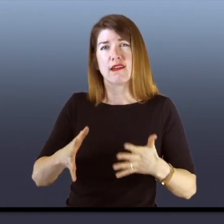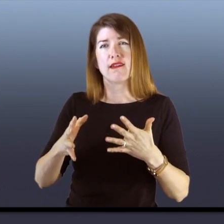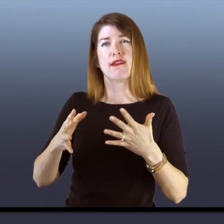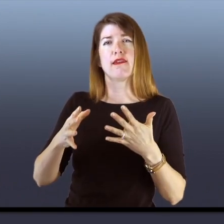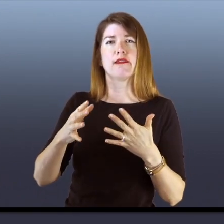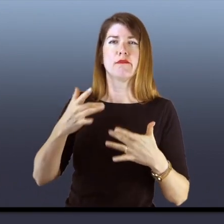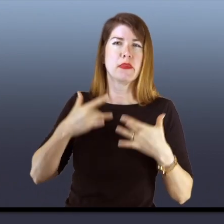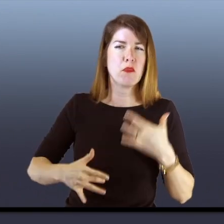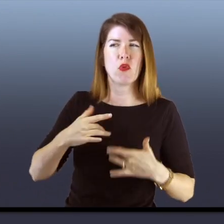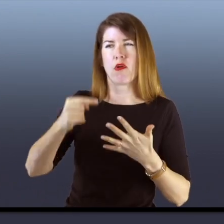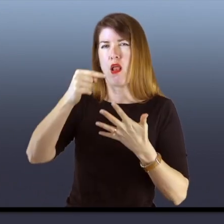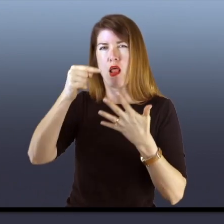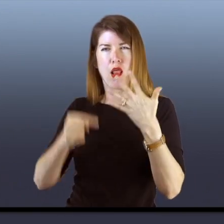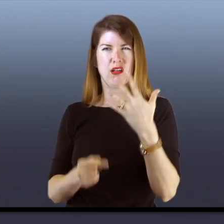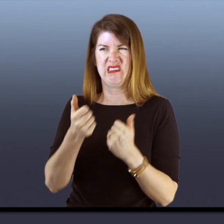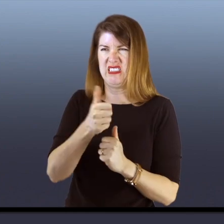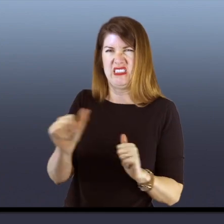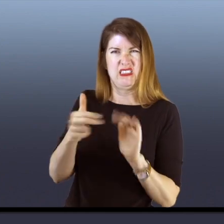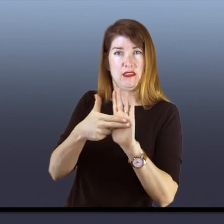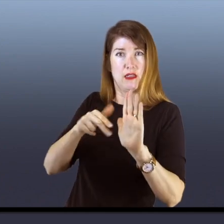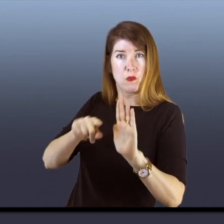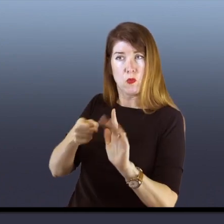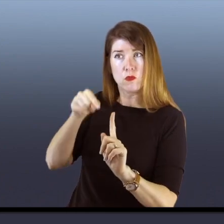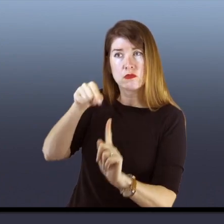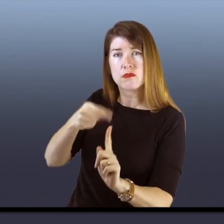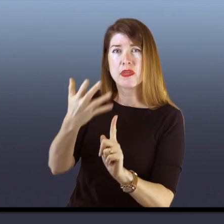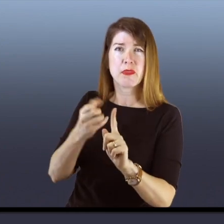or any diagnosis that may be affecting their daily life,